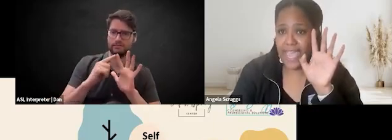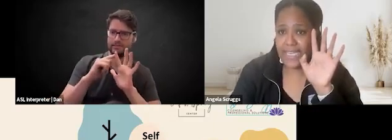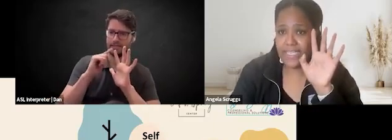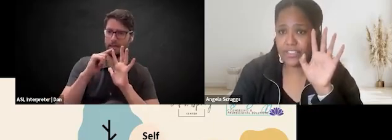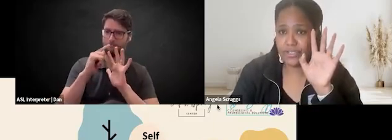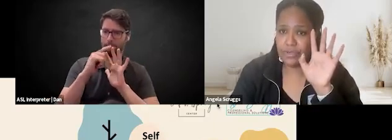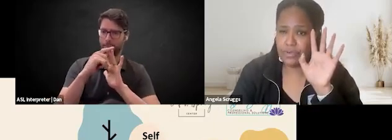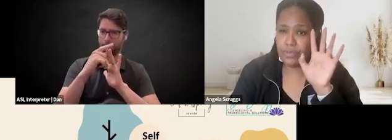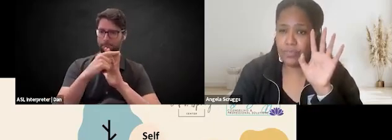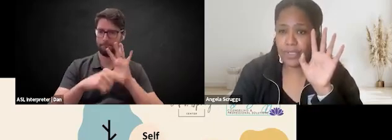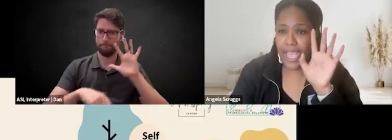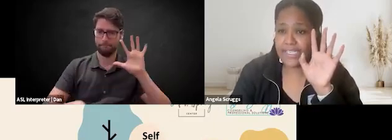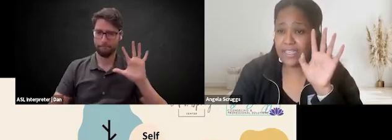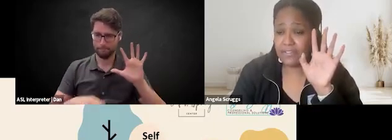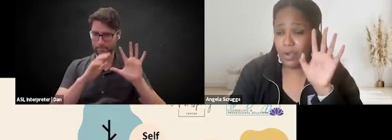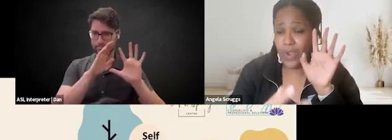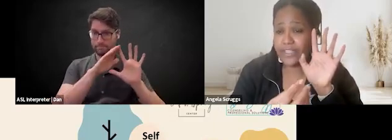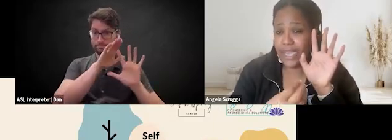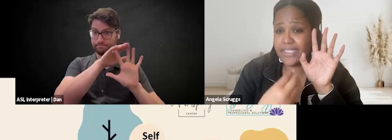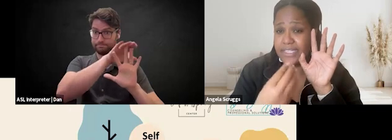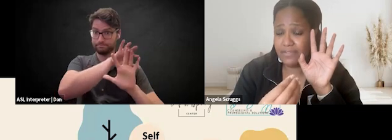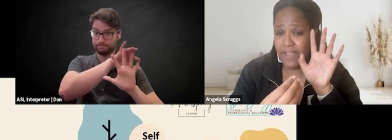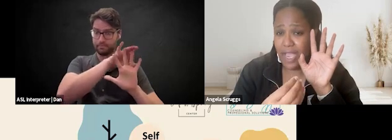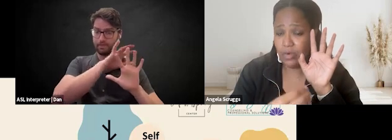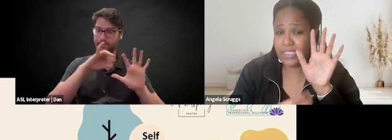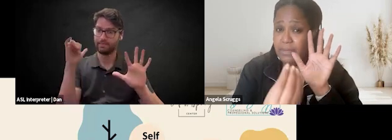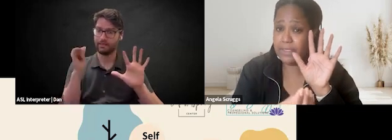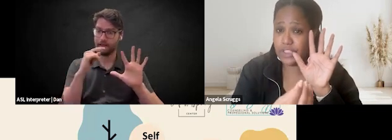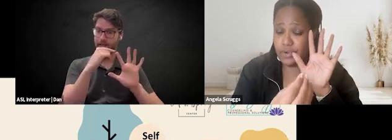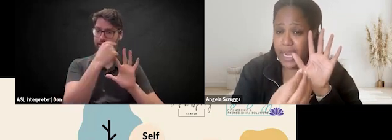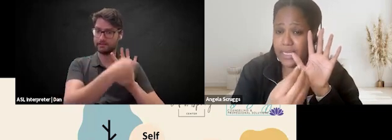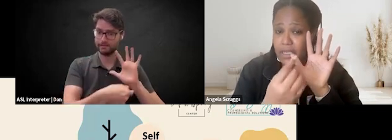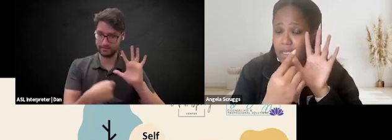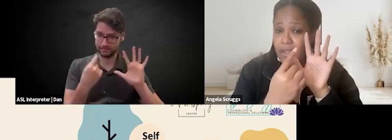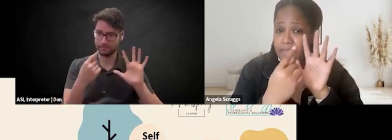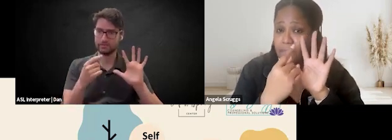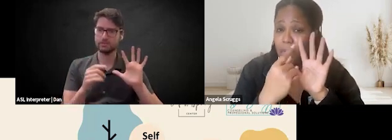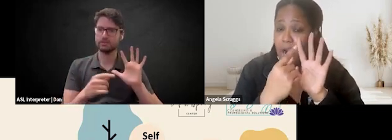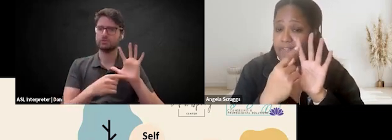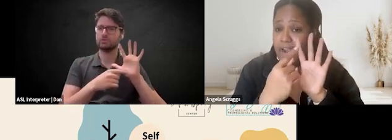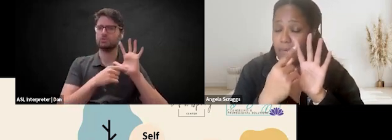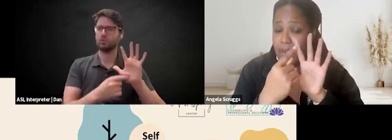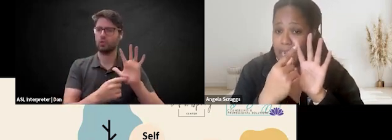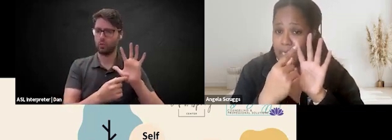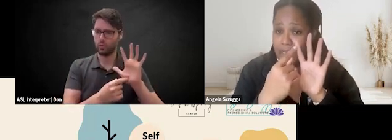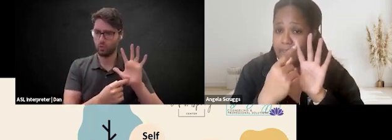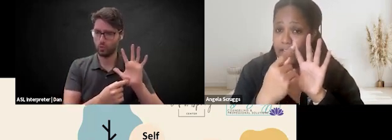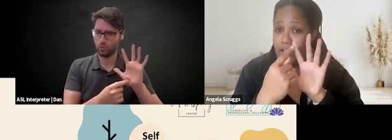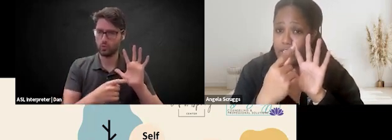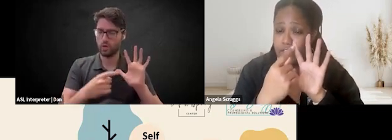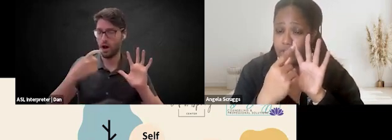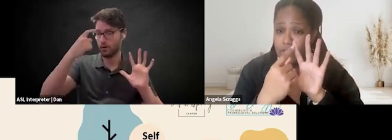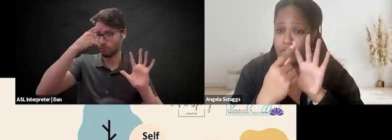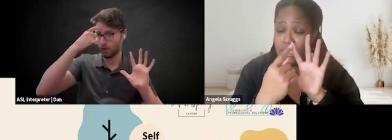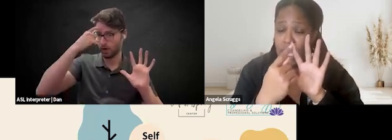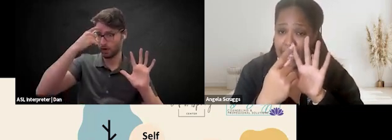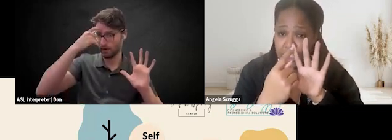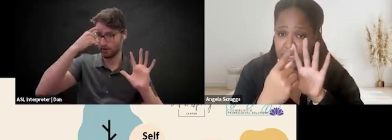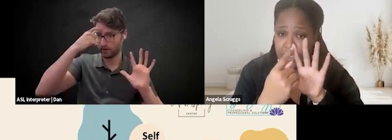that is to identify a way to identify or demonstrate the part of our brain that helps us to use logic,